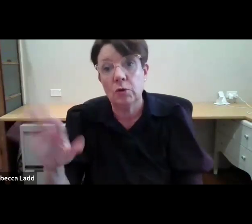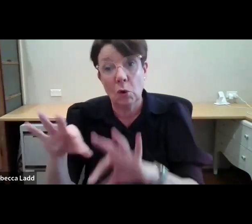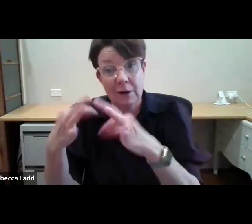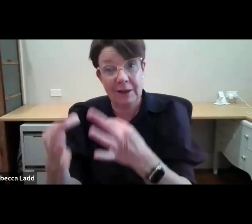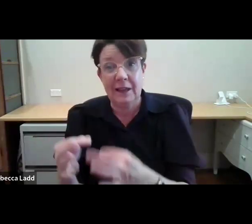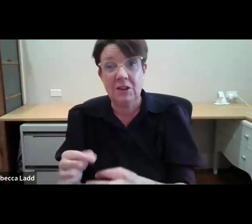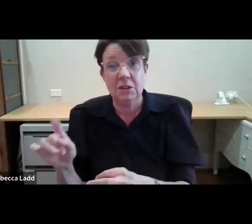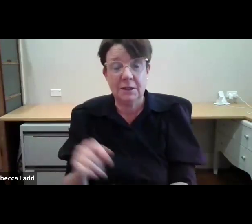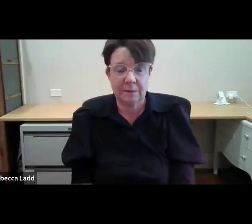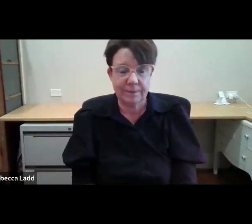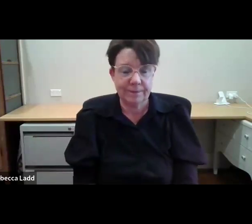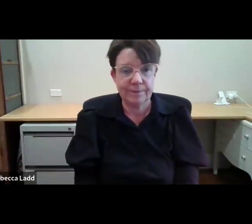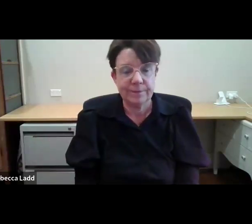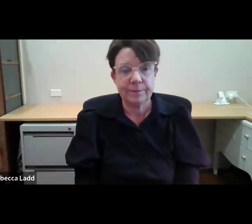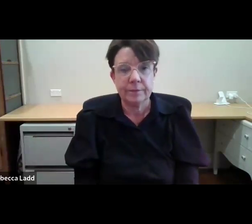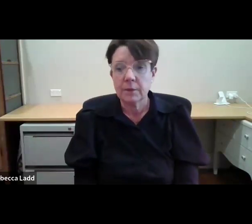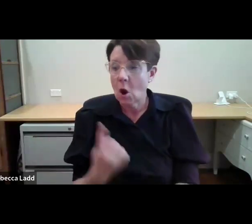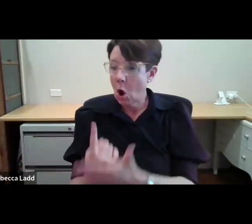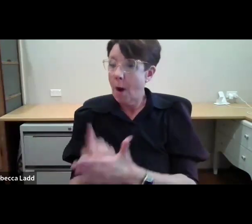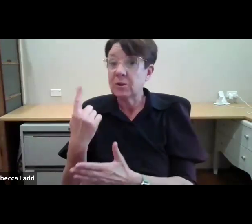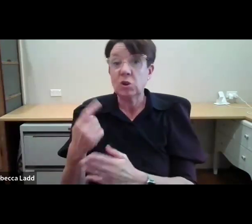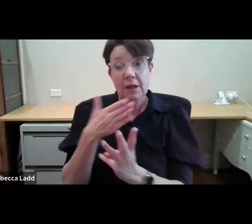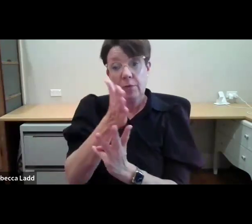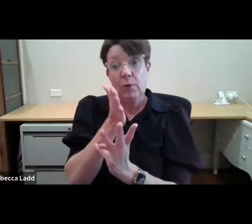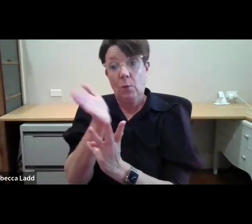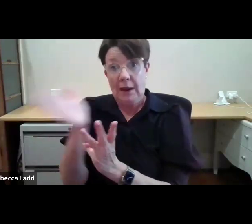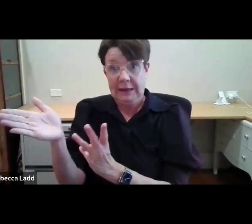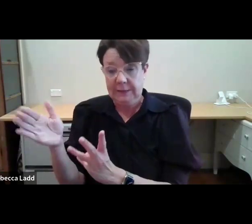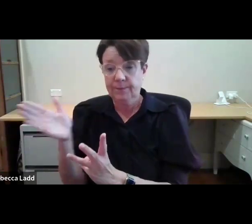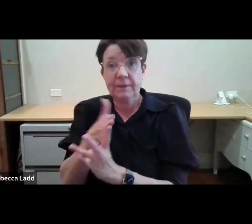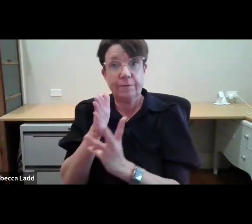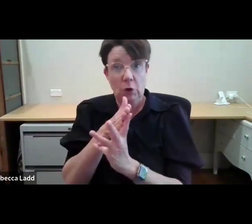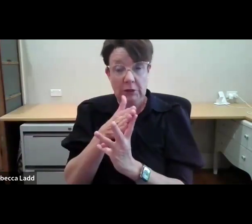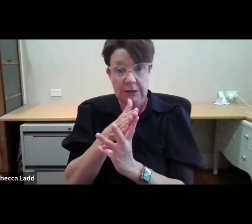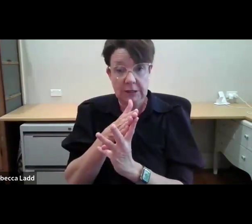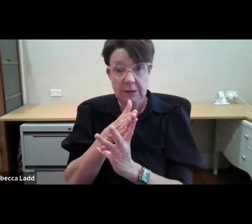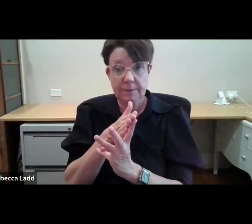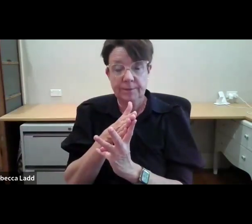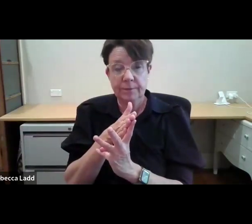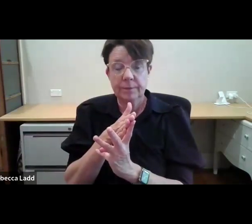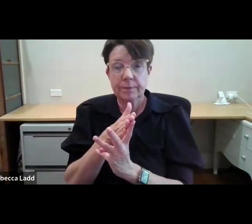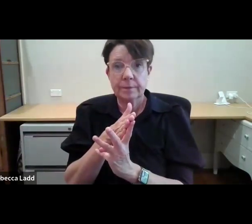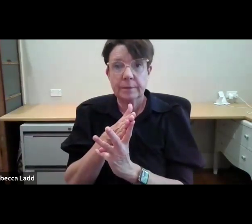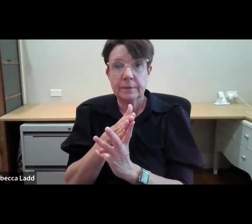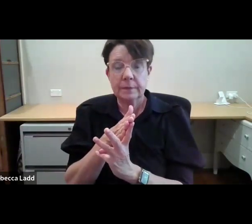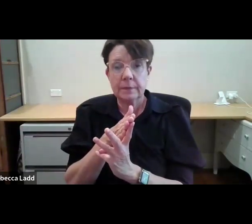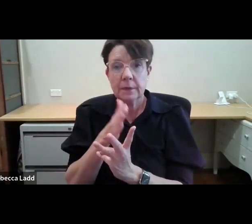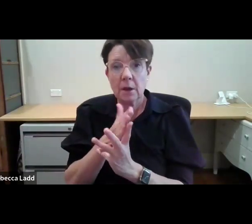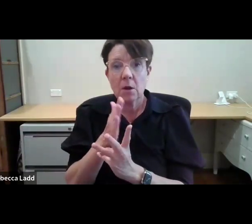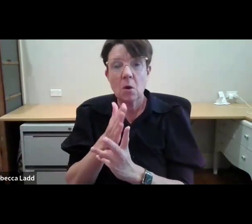pathways to assist us in our decision-making. Each organisation should have some sort of